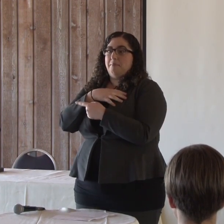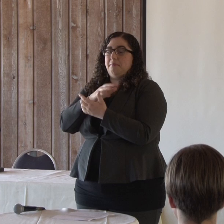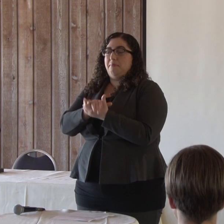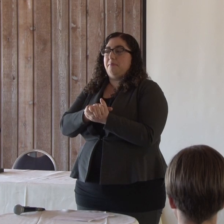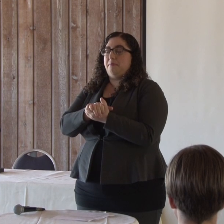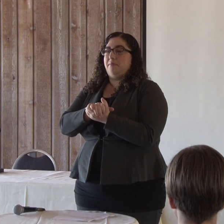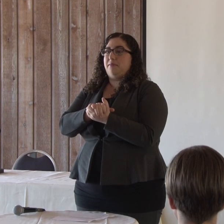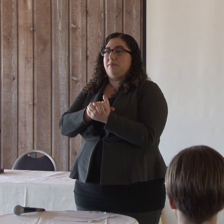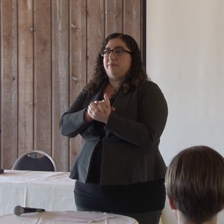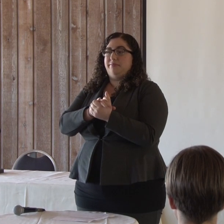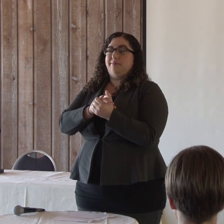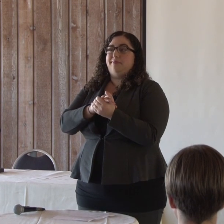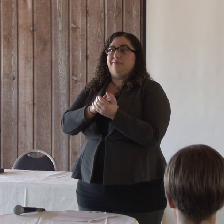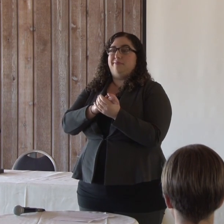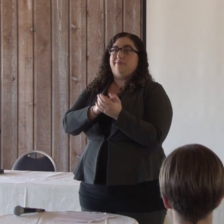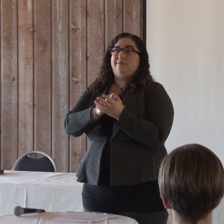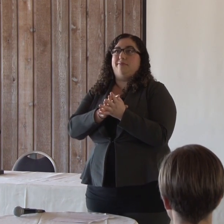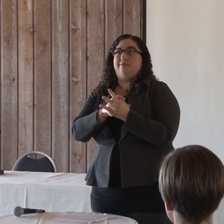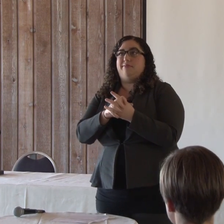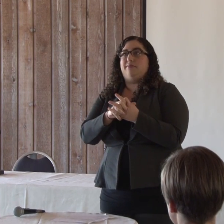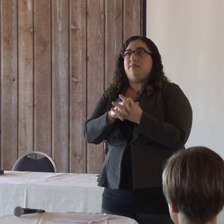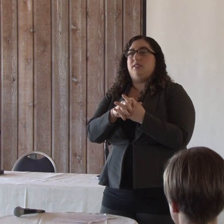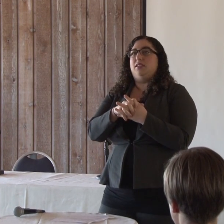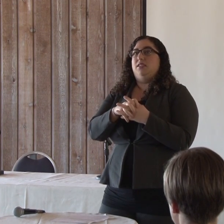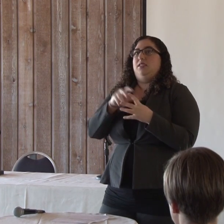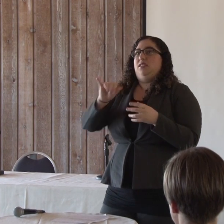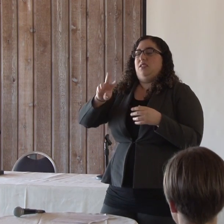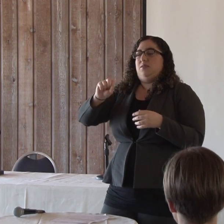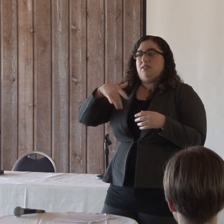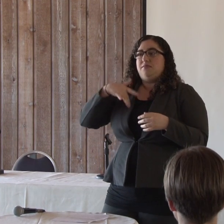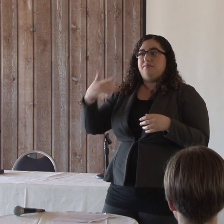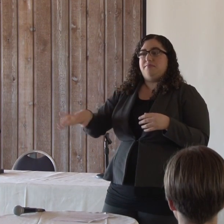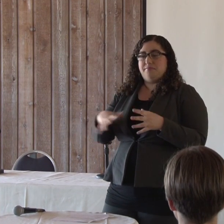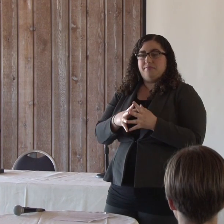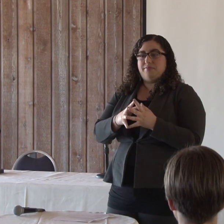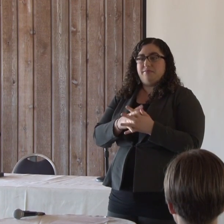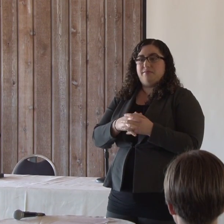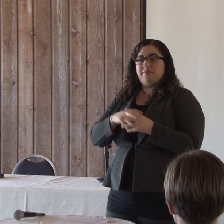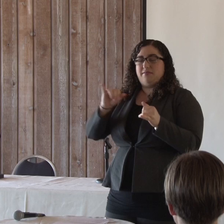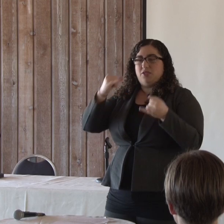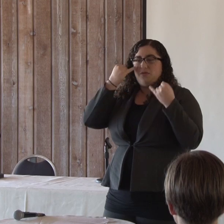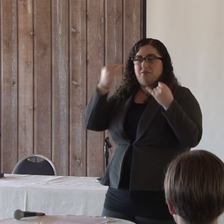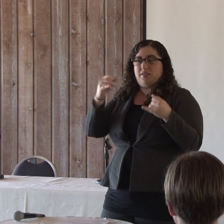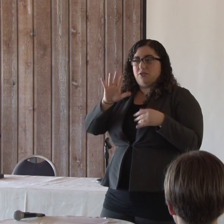My mom was lost at that time. She went in one direction, while my father and I ran in the other and that